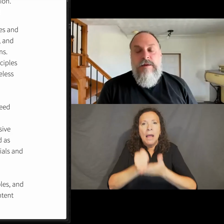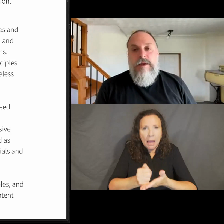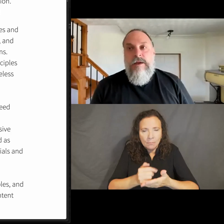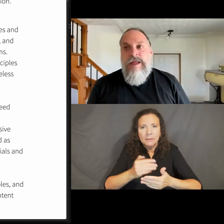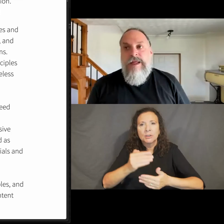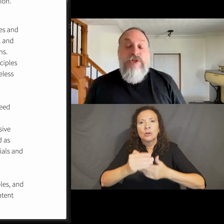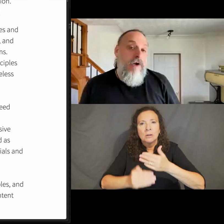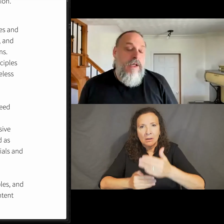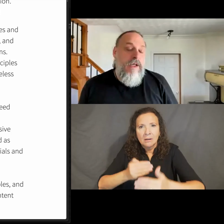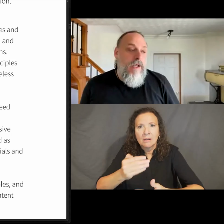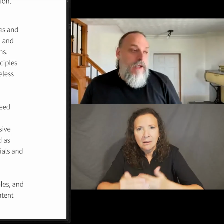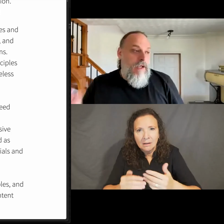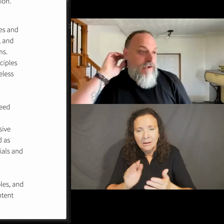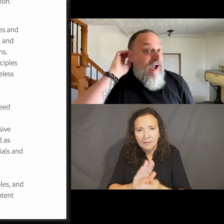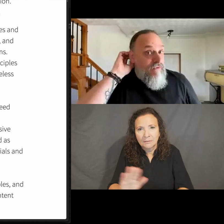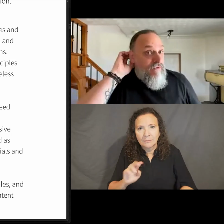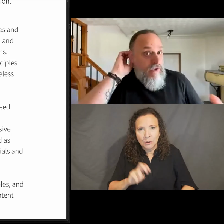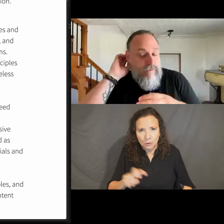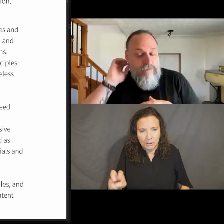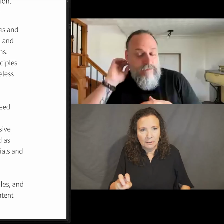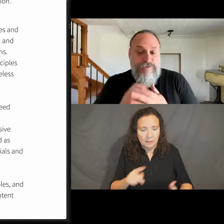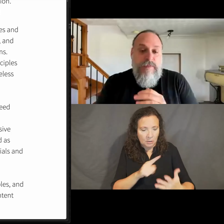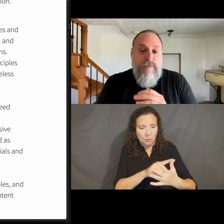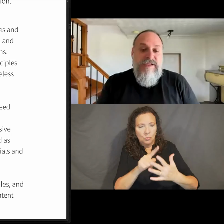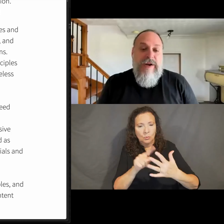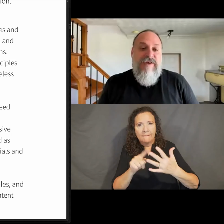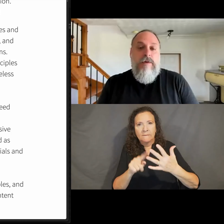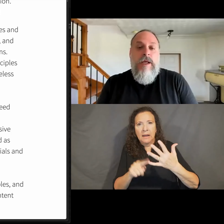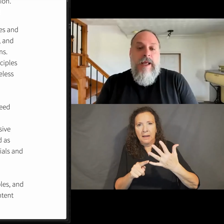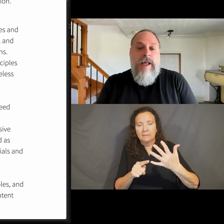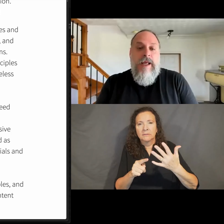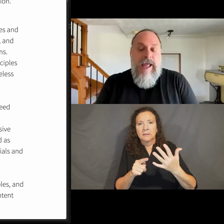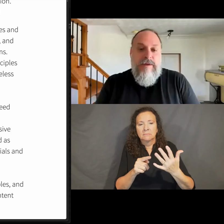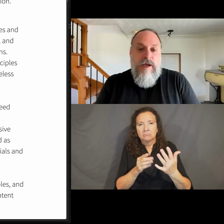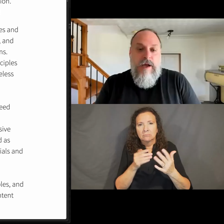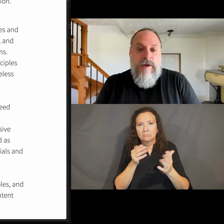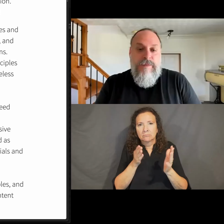There are five different steps is what I found.